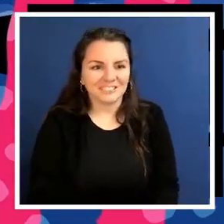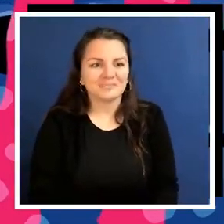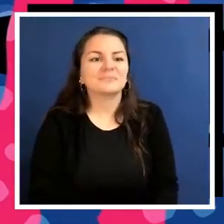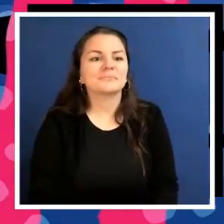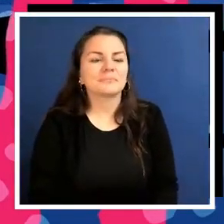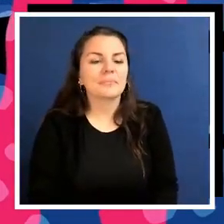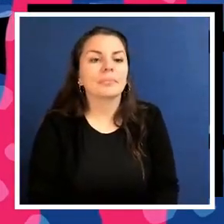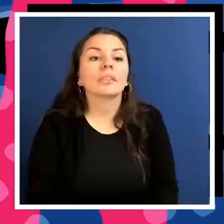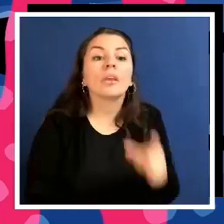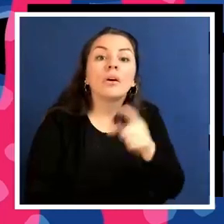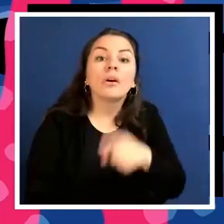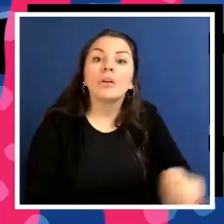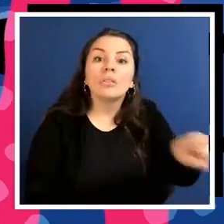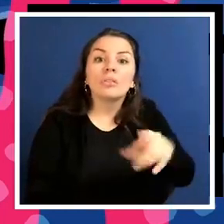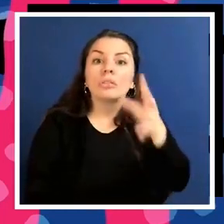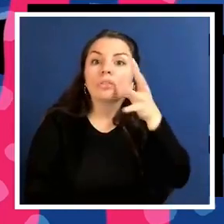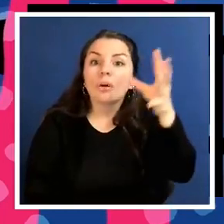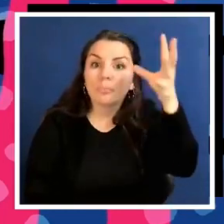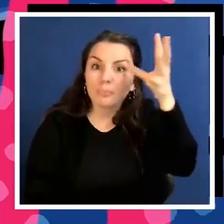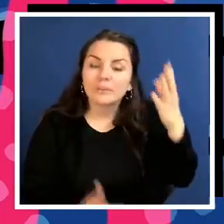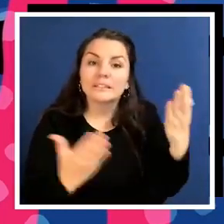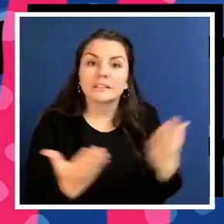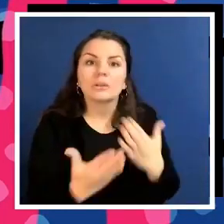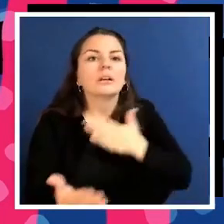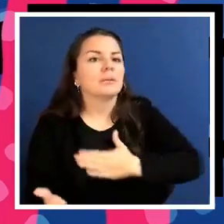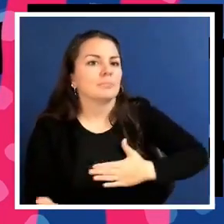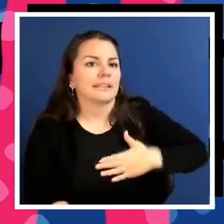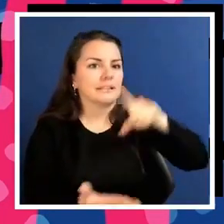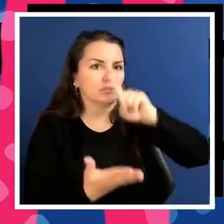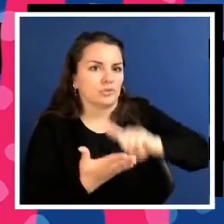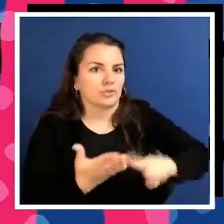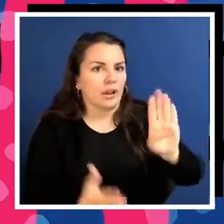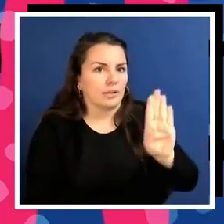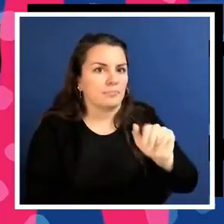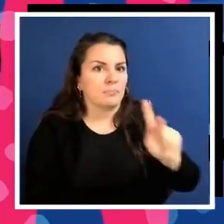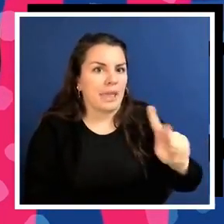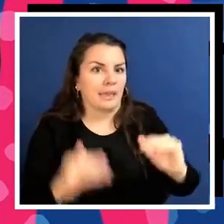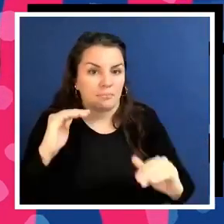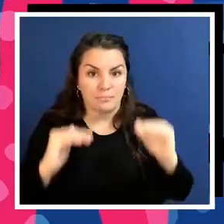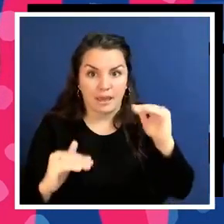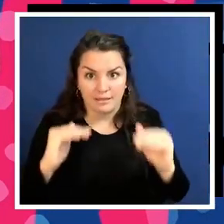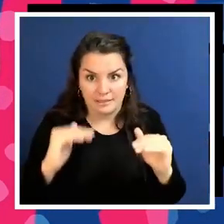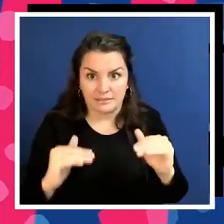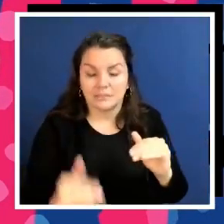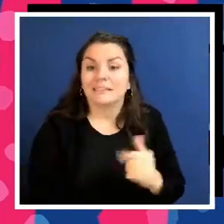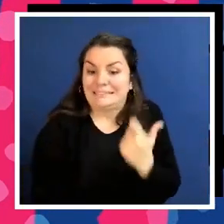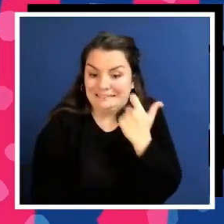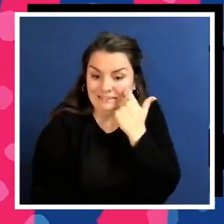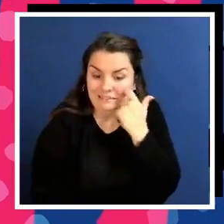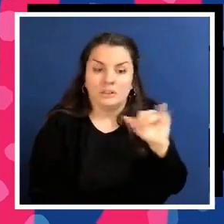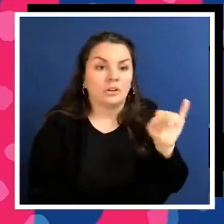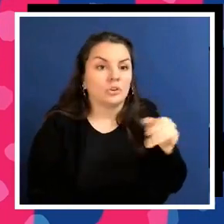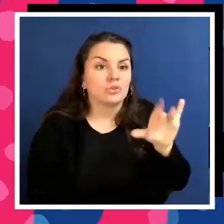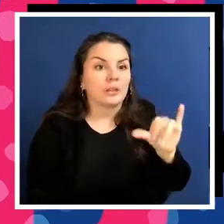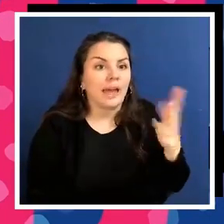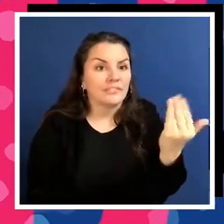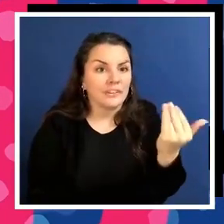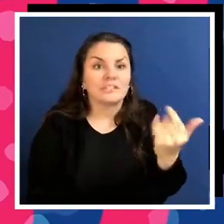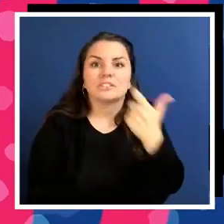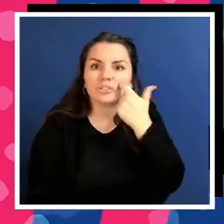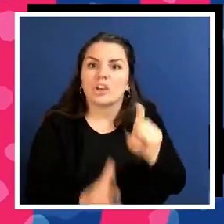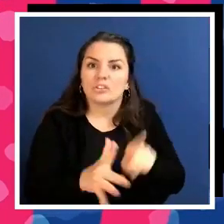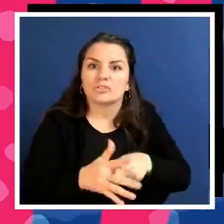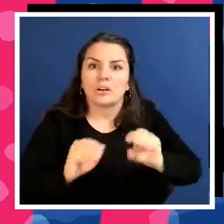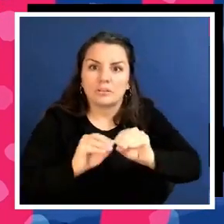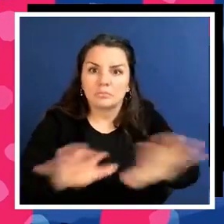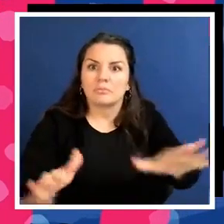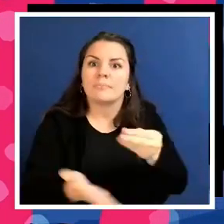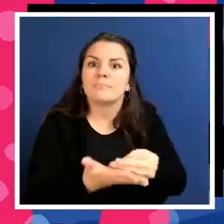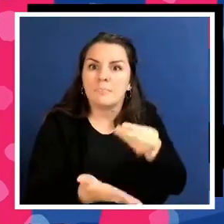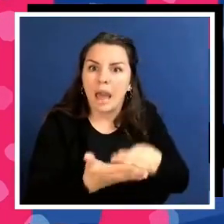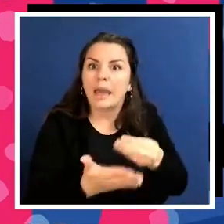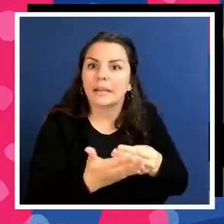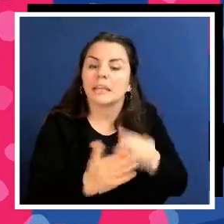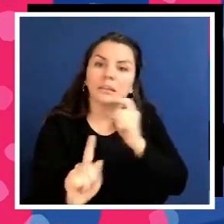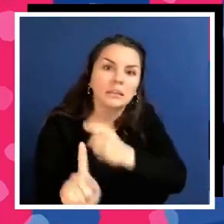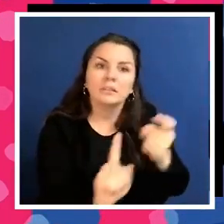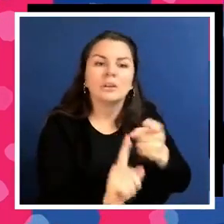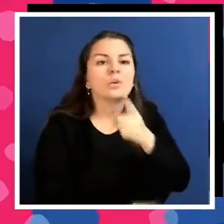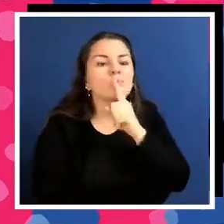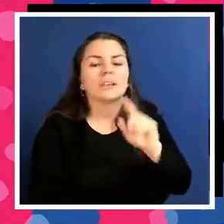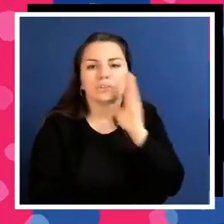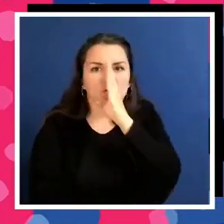I WILL SIGN UP RIGHT NOW!